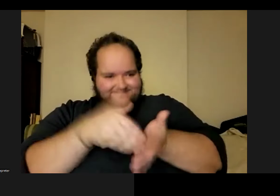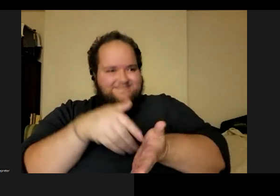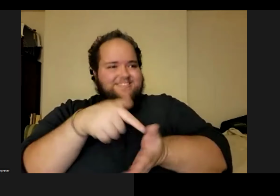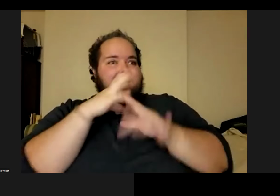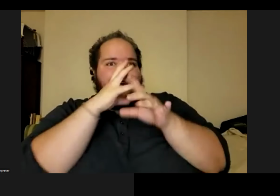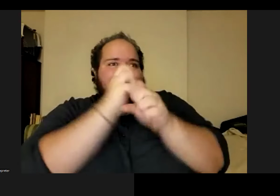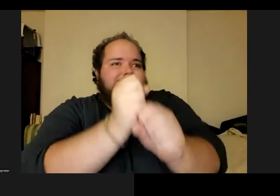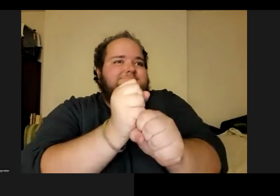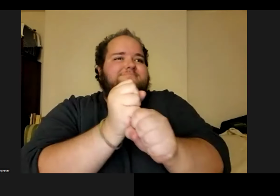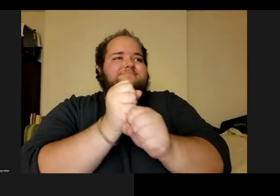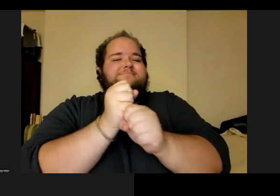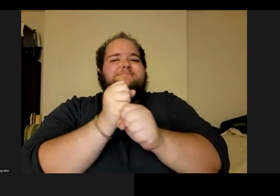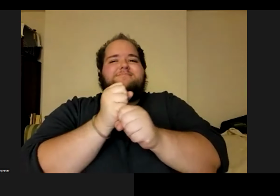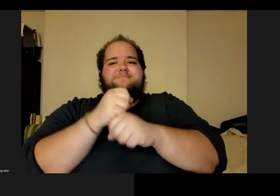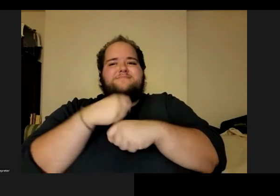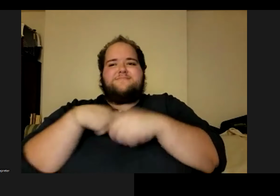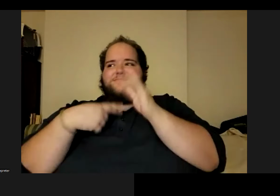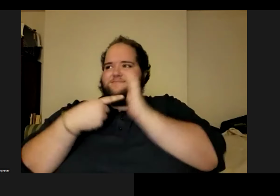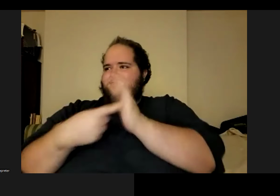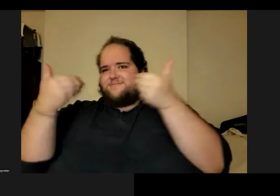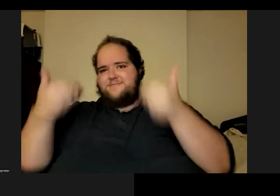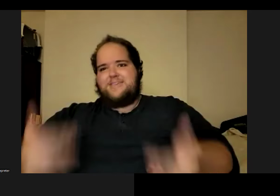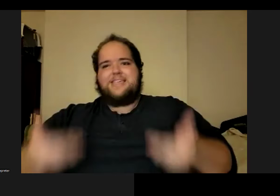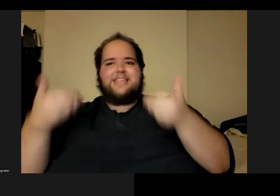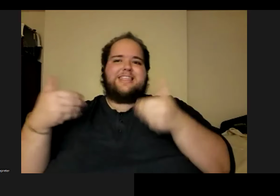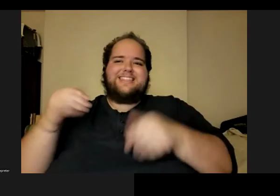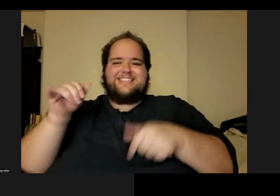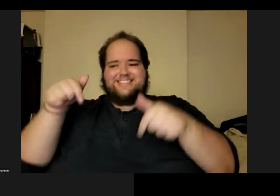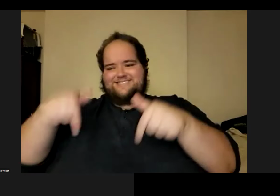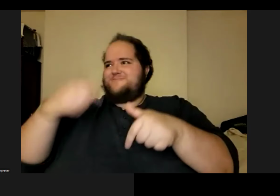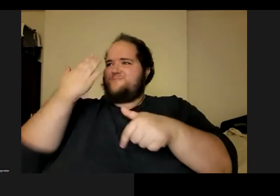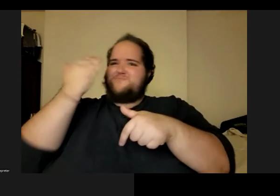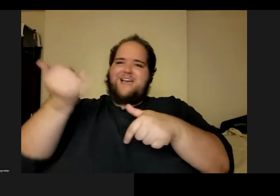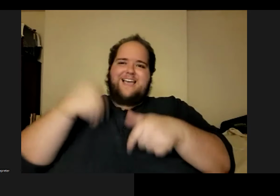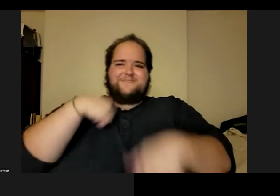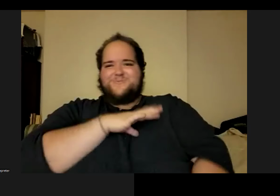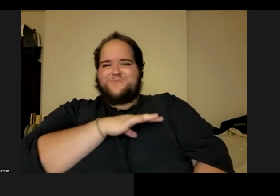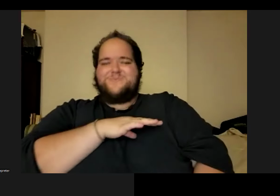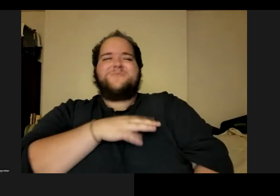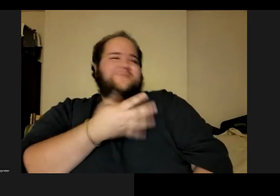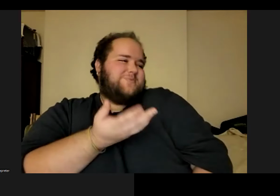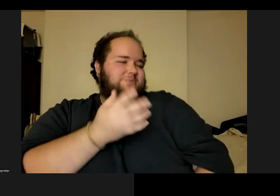This is me, this is my work. This is why I'm extremely cool. And yeah. Okay.